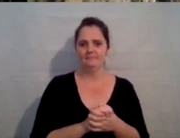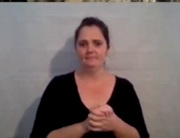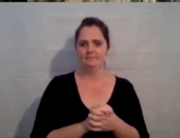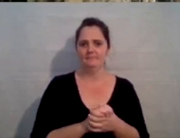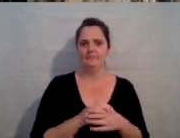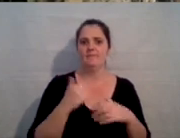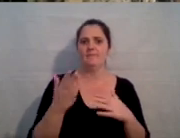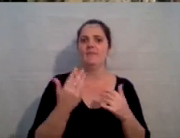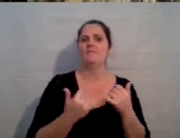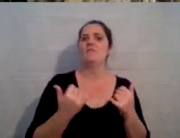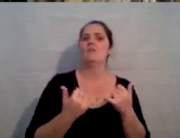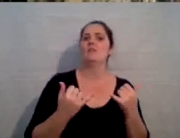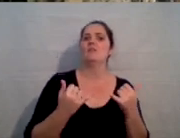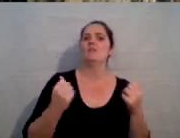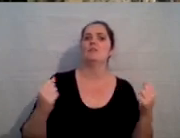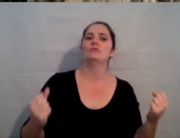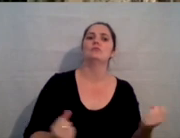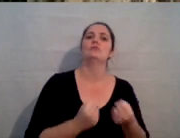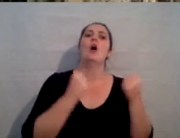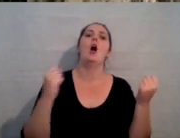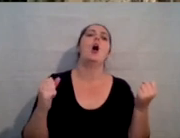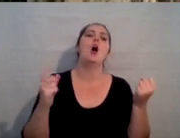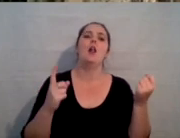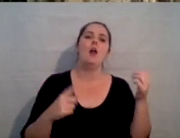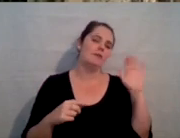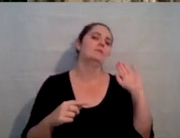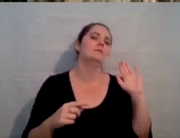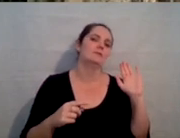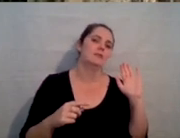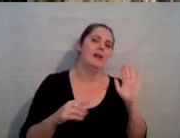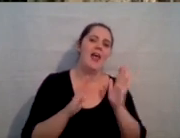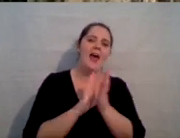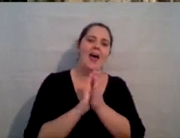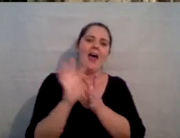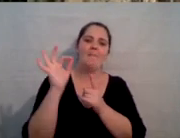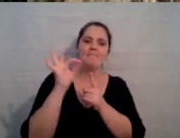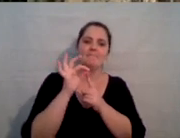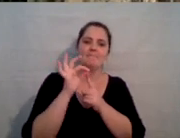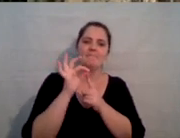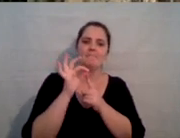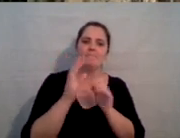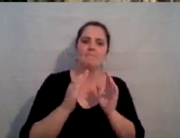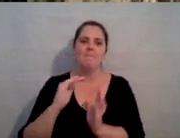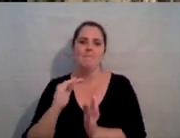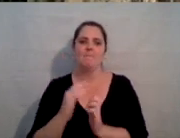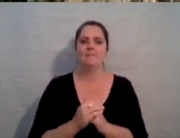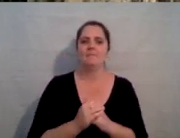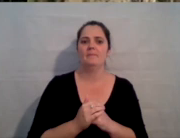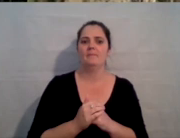you know really popping a hip, there you go beautiful. Alright oh y'all are lucky to have this, we've got the